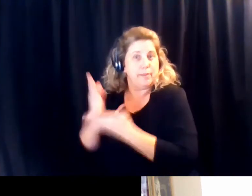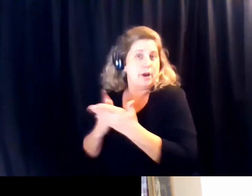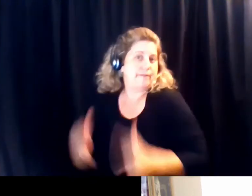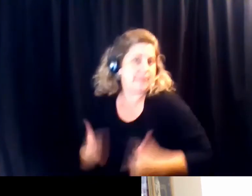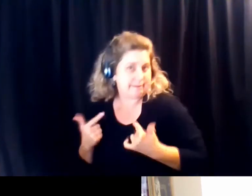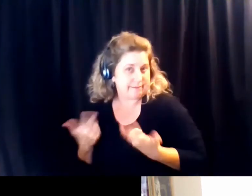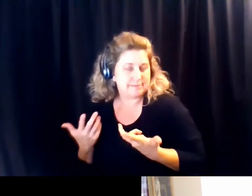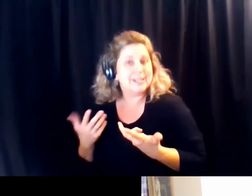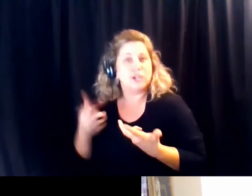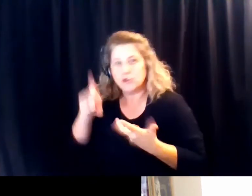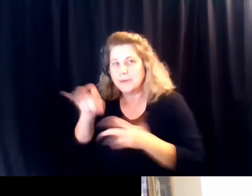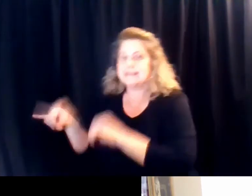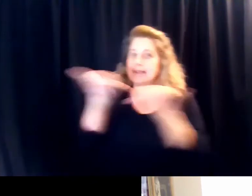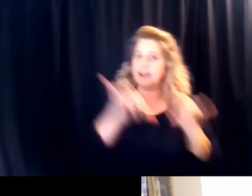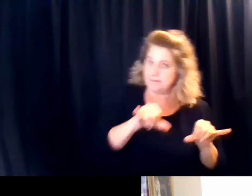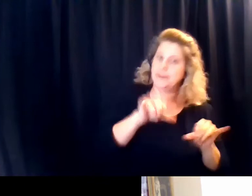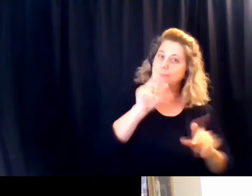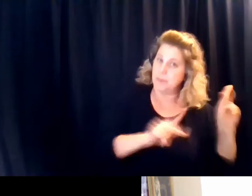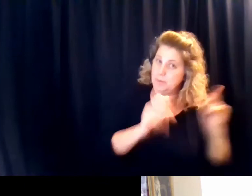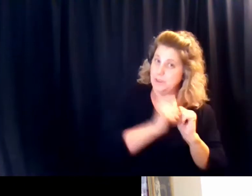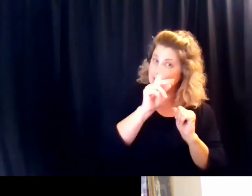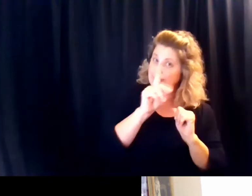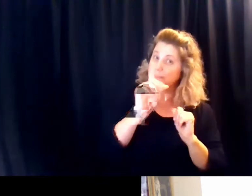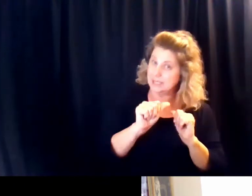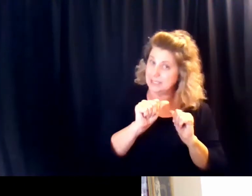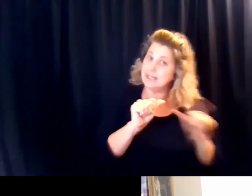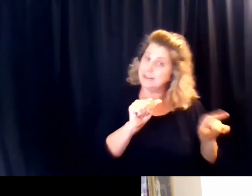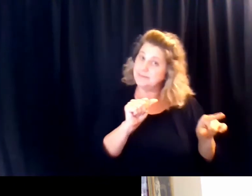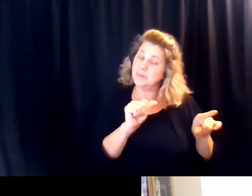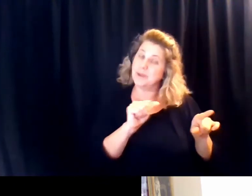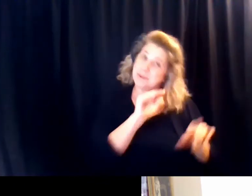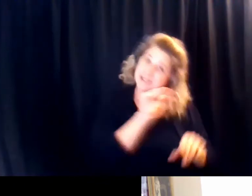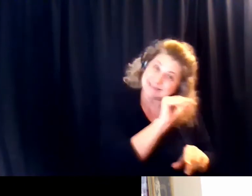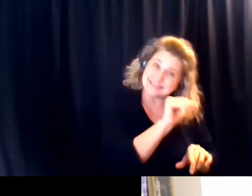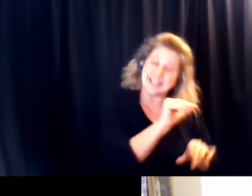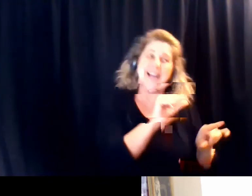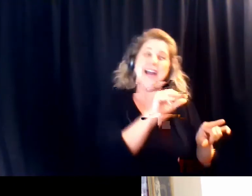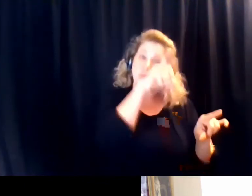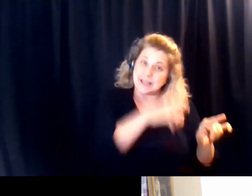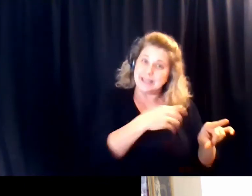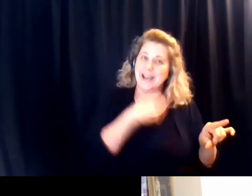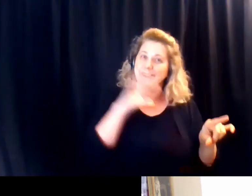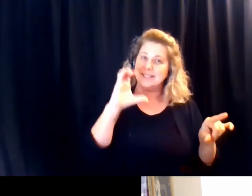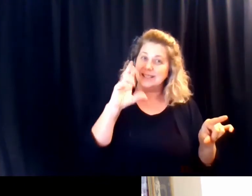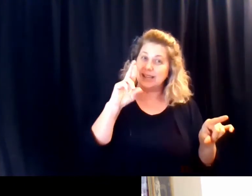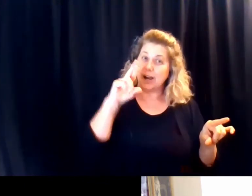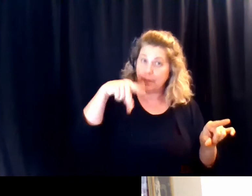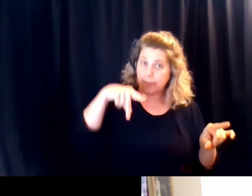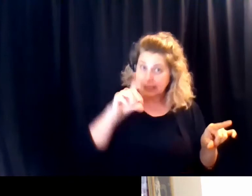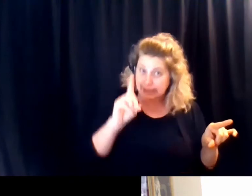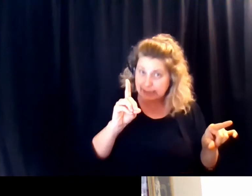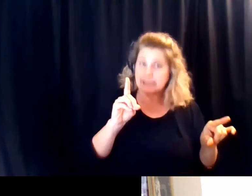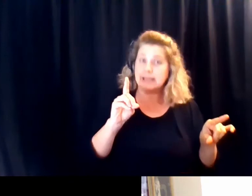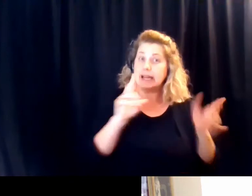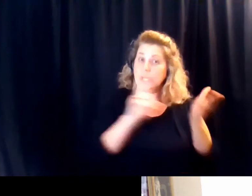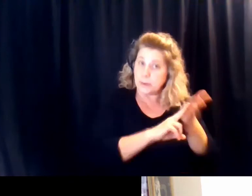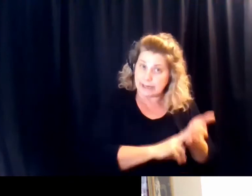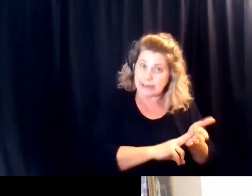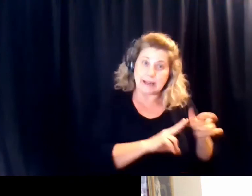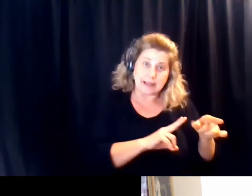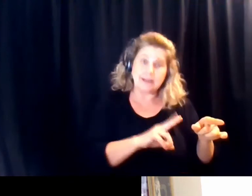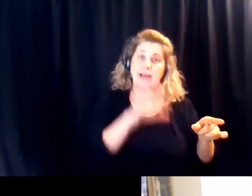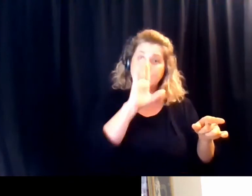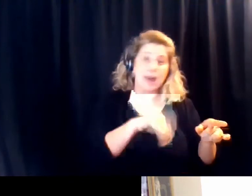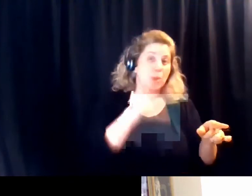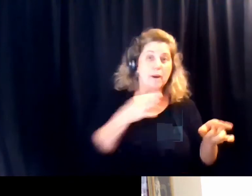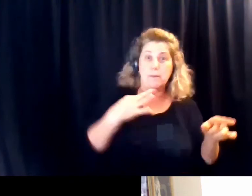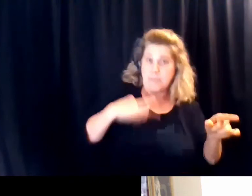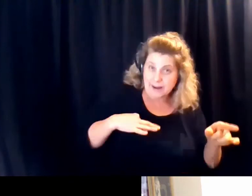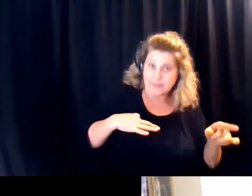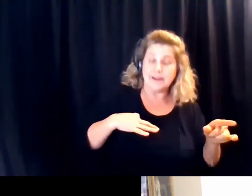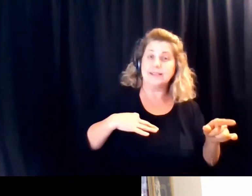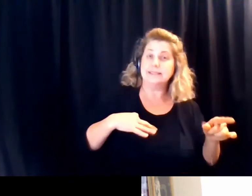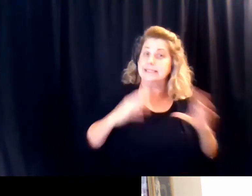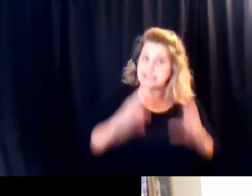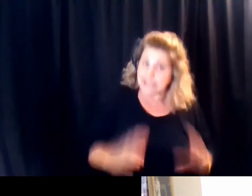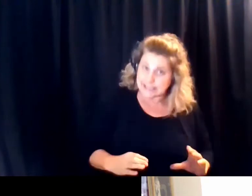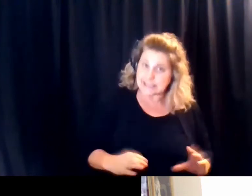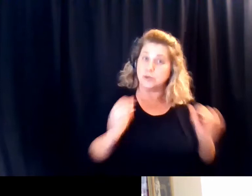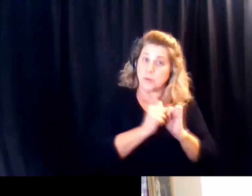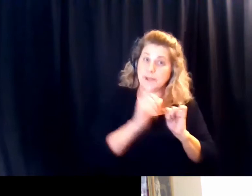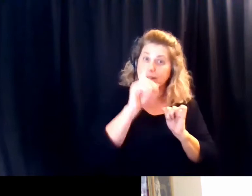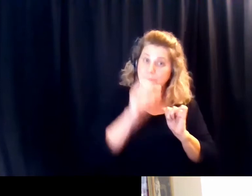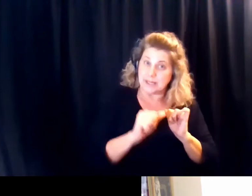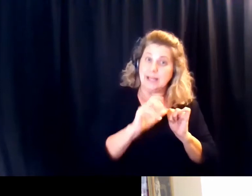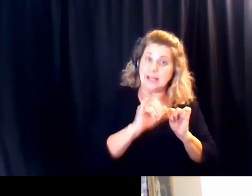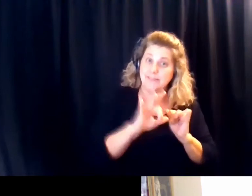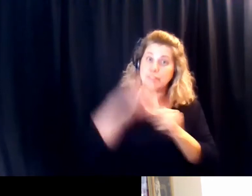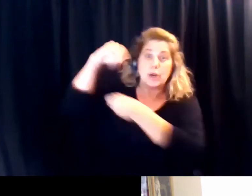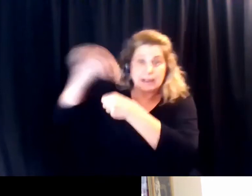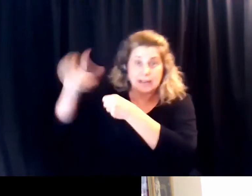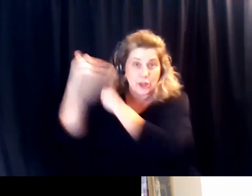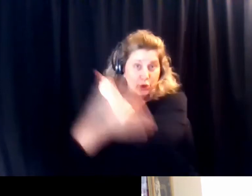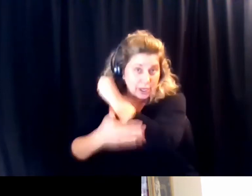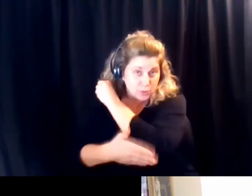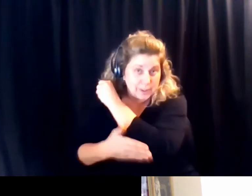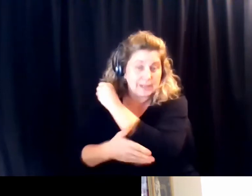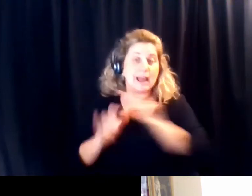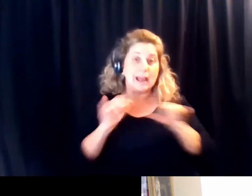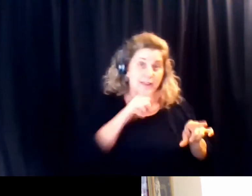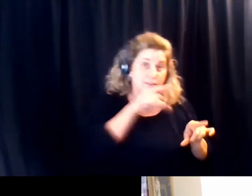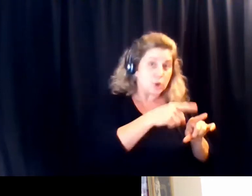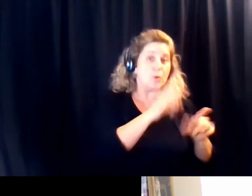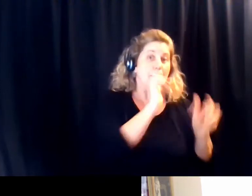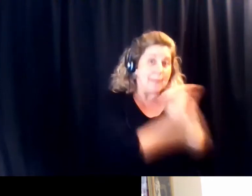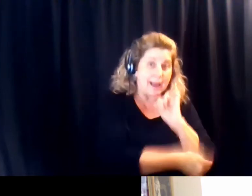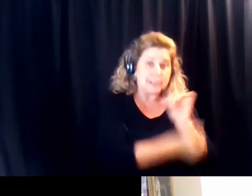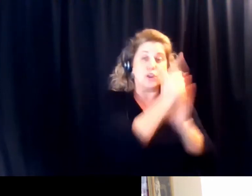Judith Heumann: In the United States, the way it goes is two thirds of the US Senate have to vote to recommend that the President sign the treaty, not just COPD, but many, many different types of treaties and when